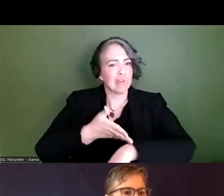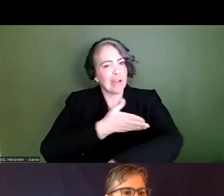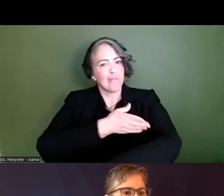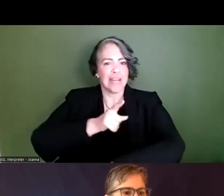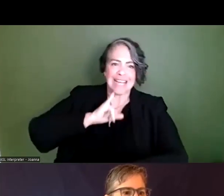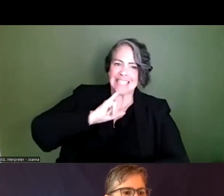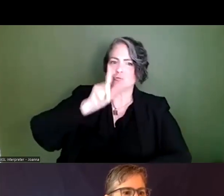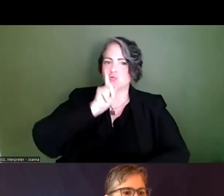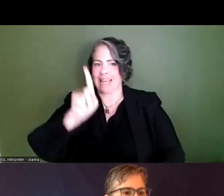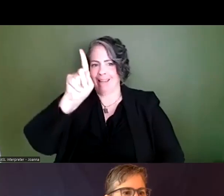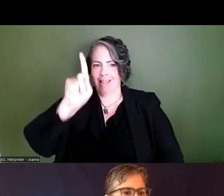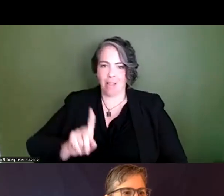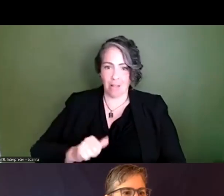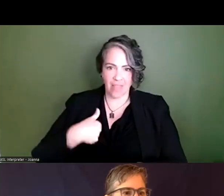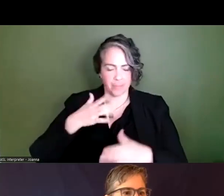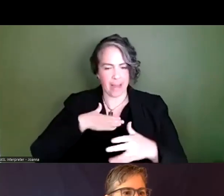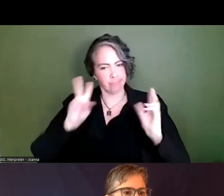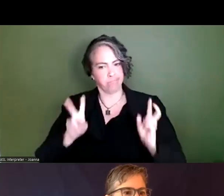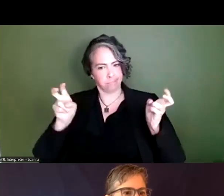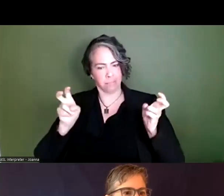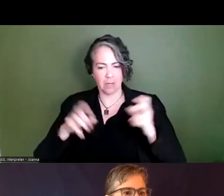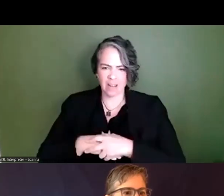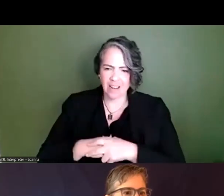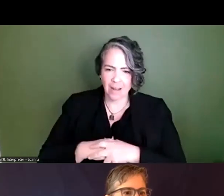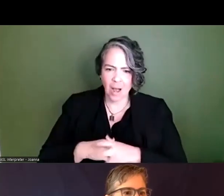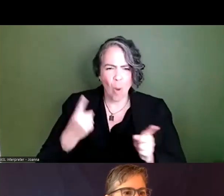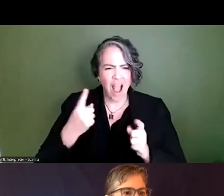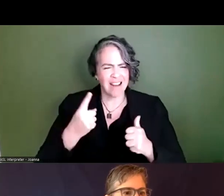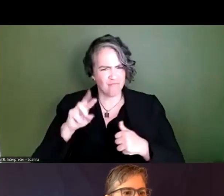somebody asked me, one of the residents, "Are you saying that recovery is real from a mental